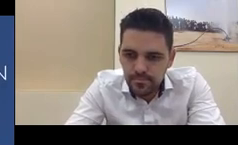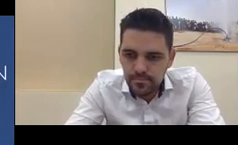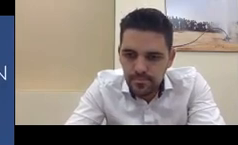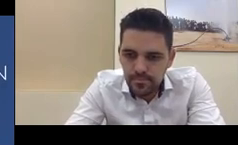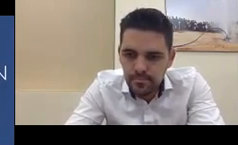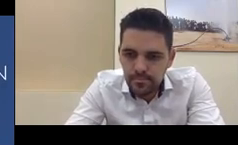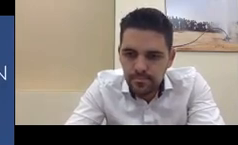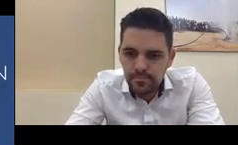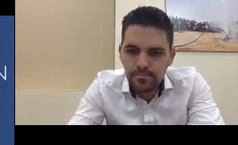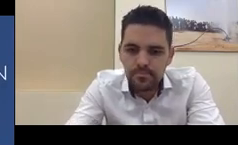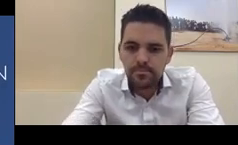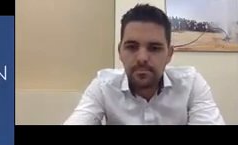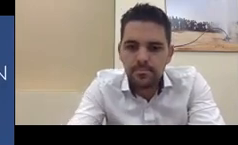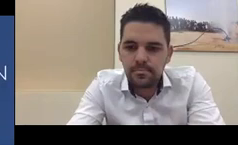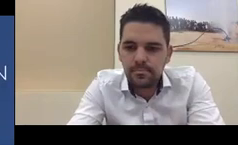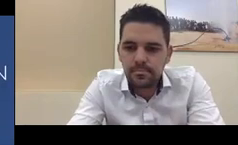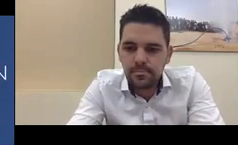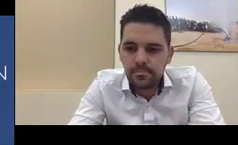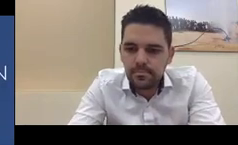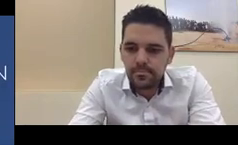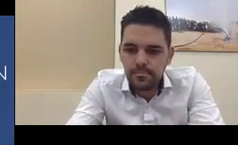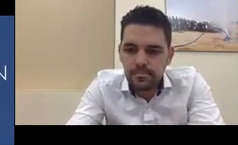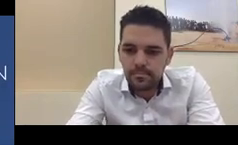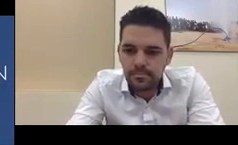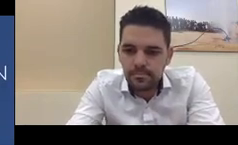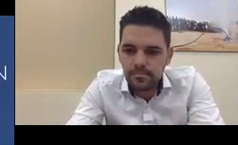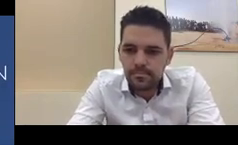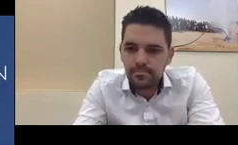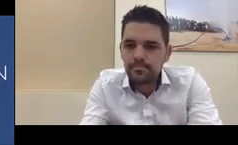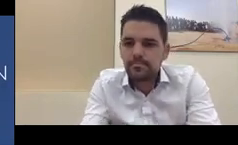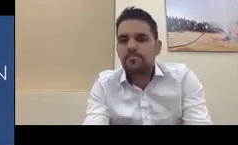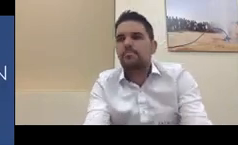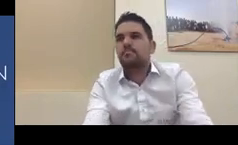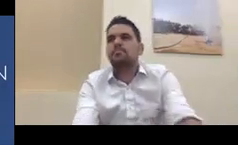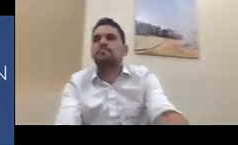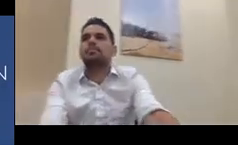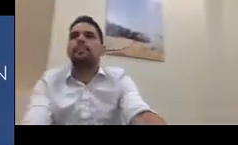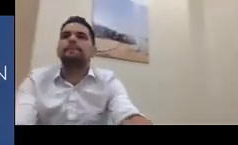And those Shelly has linked and you'll see in the chat of the actual report about the project